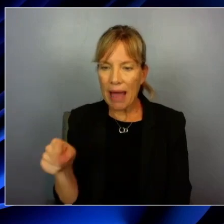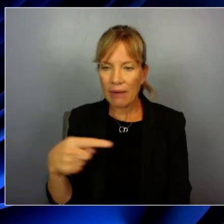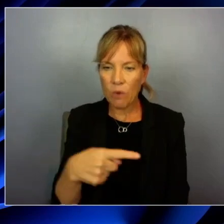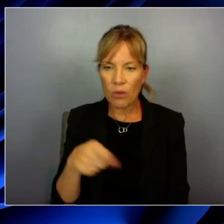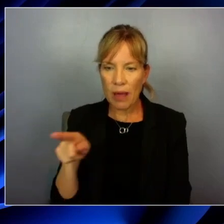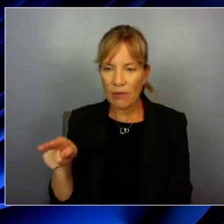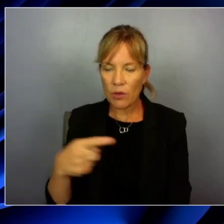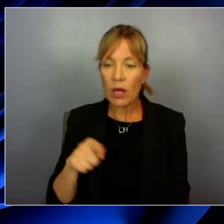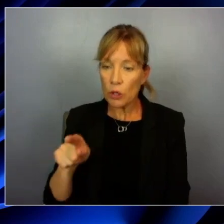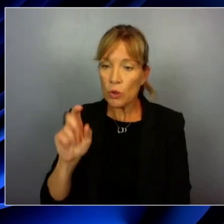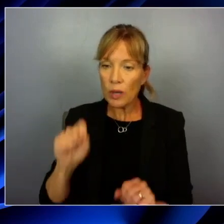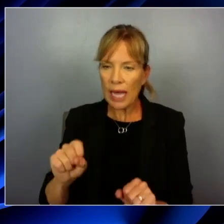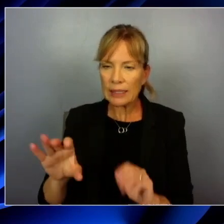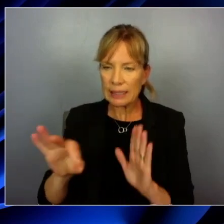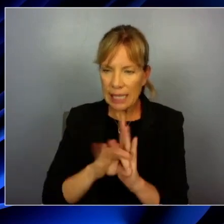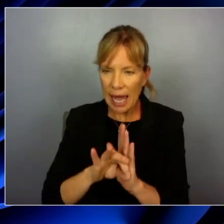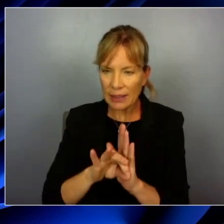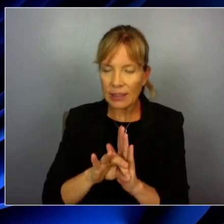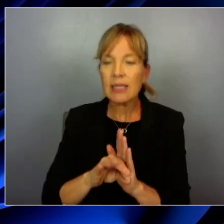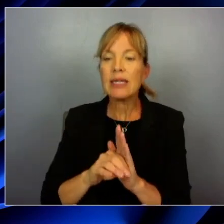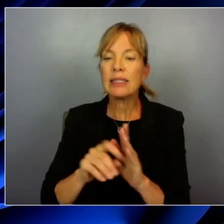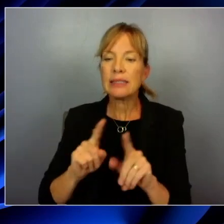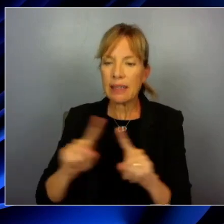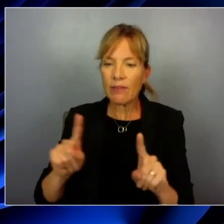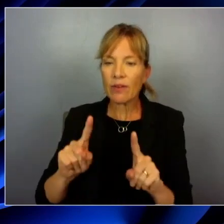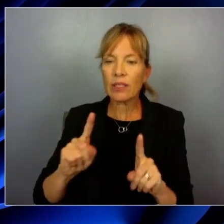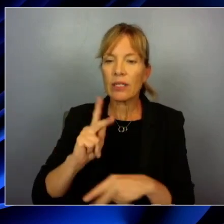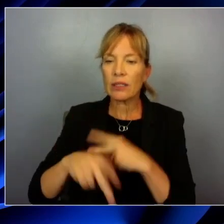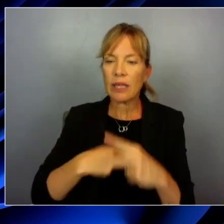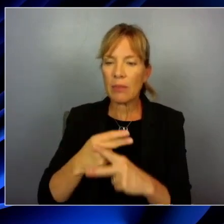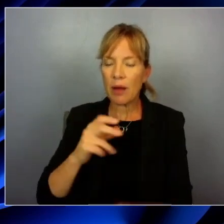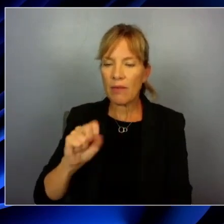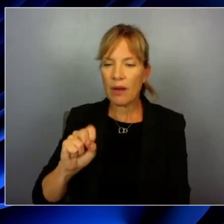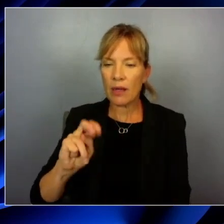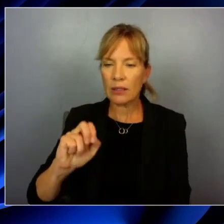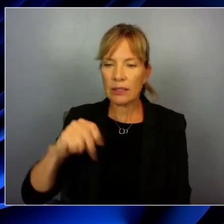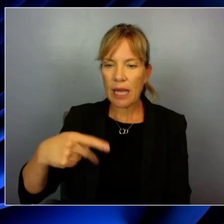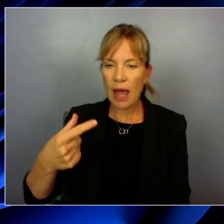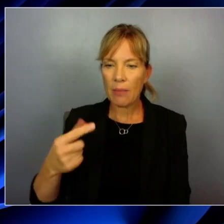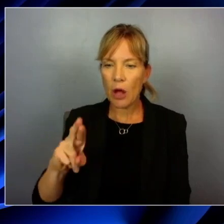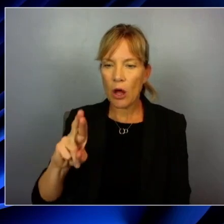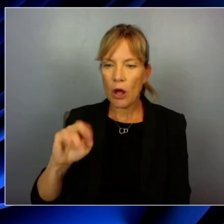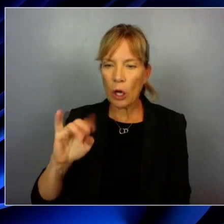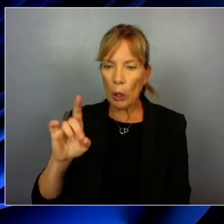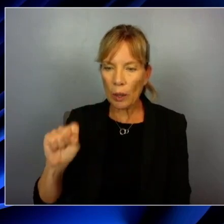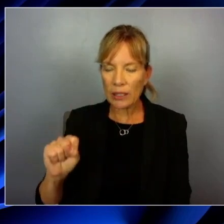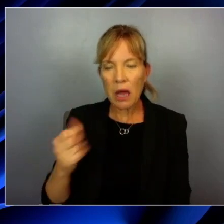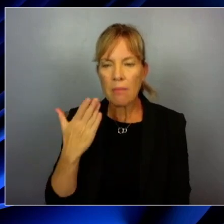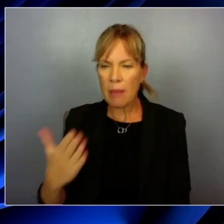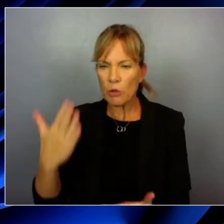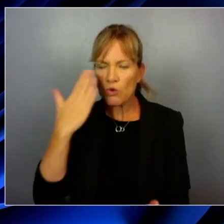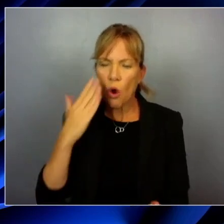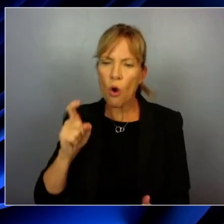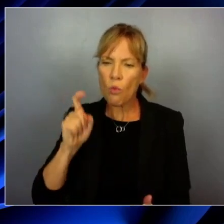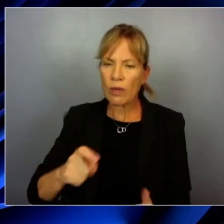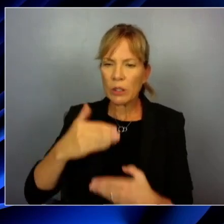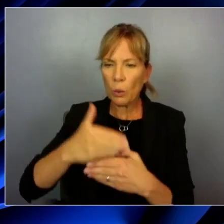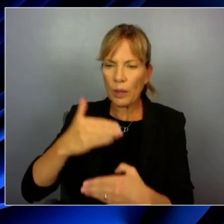set these different types of snap grids. Now you may have been familiar with like pressing Windows Key Left Arrow to put